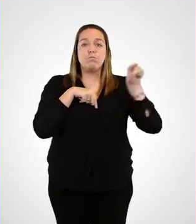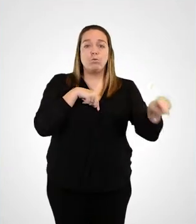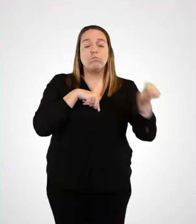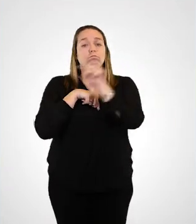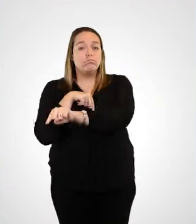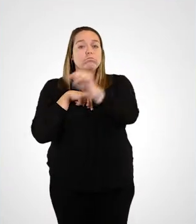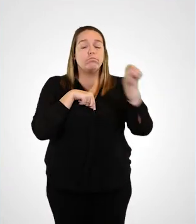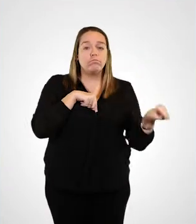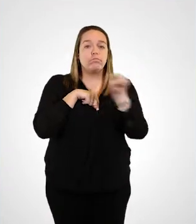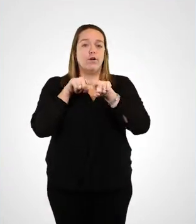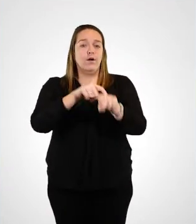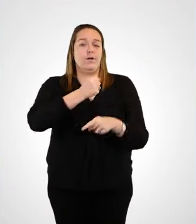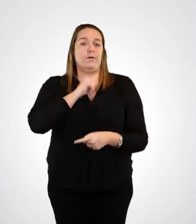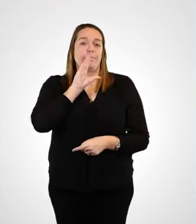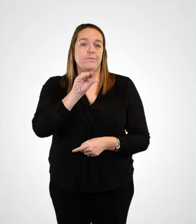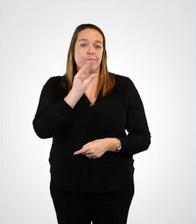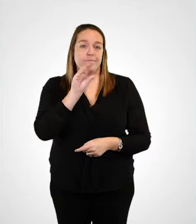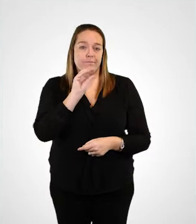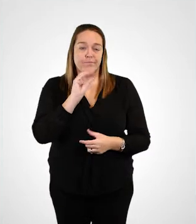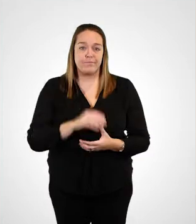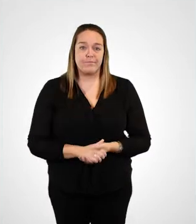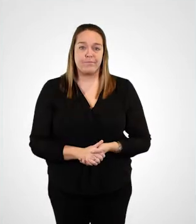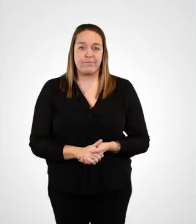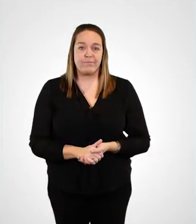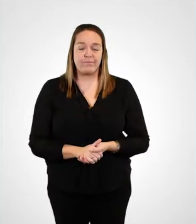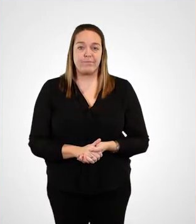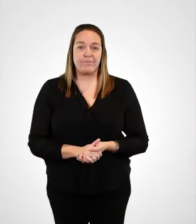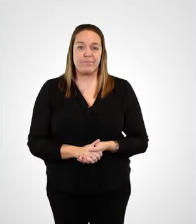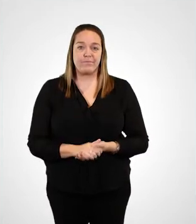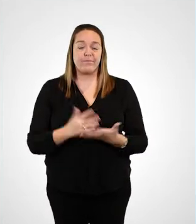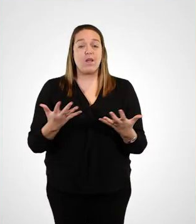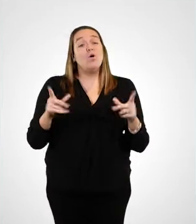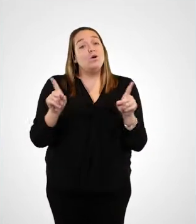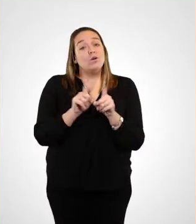the child should be able to point consistently to the one you have just said.